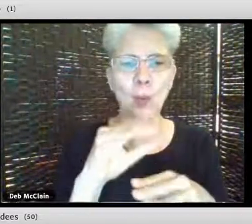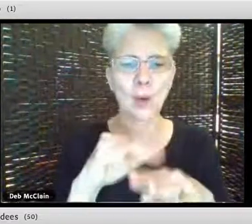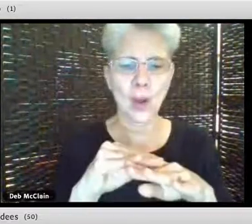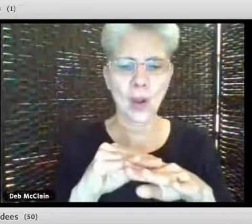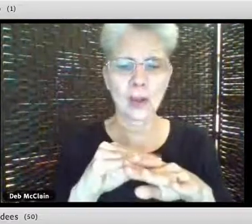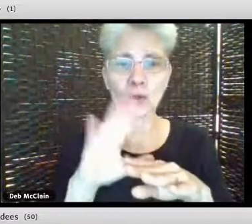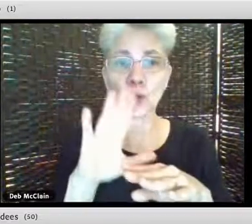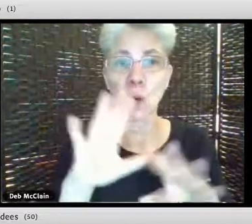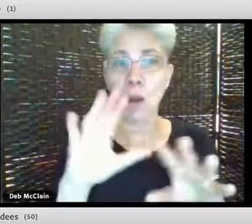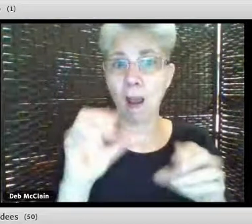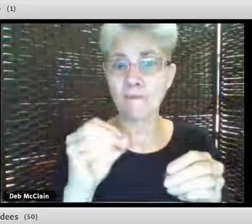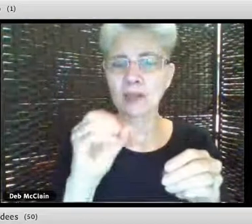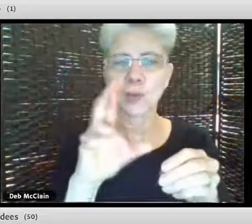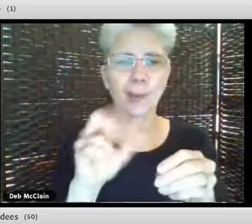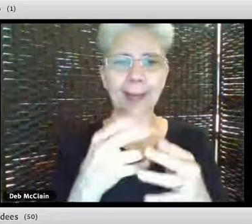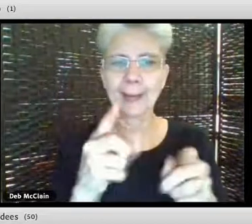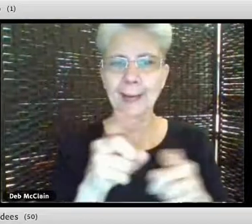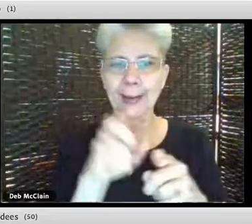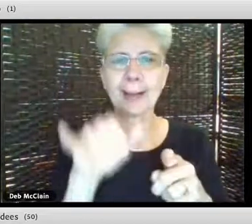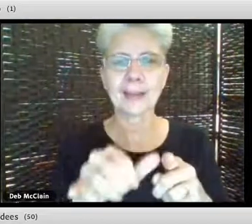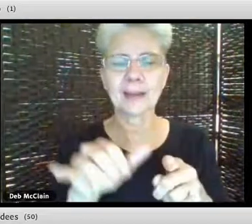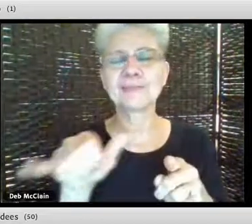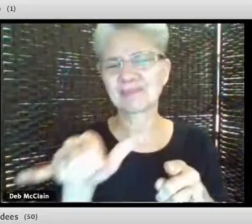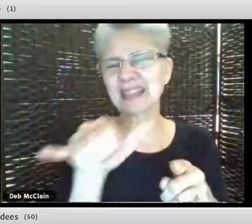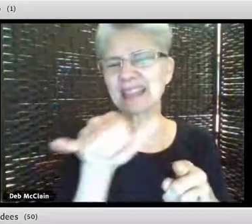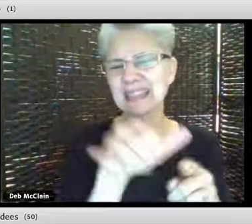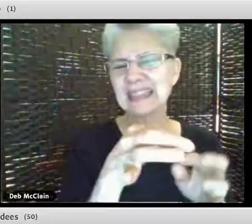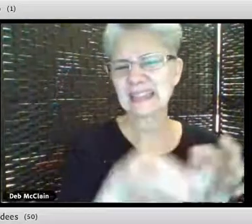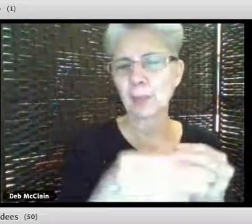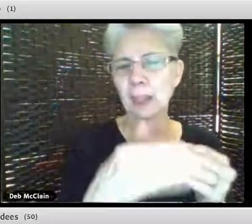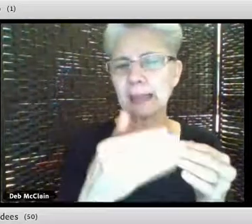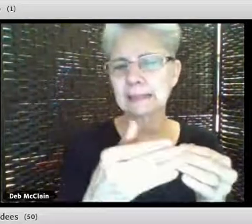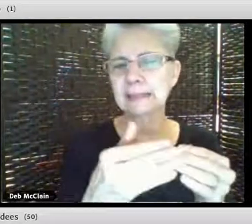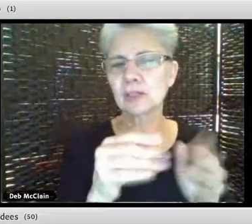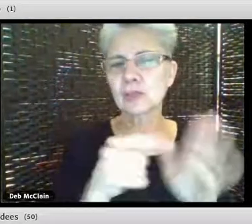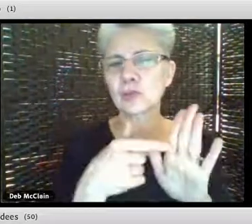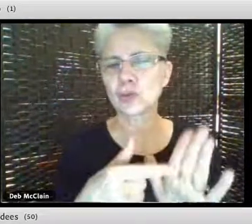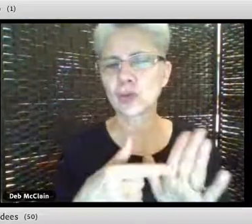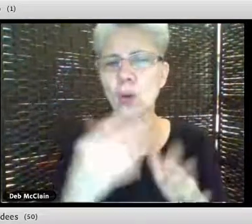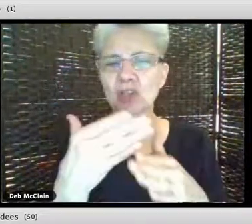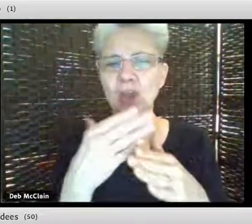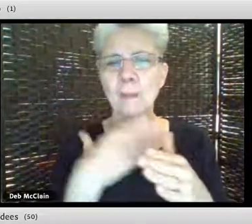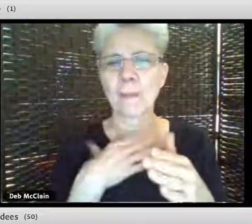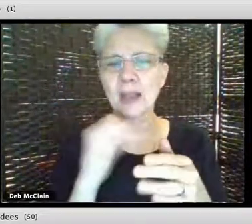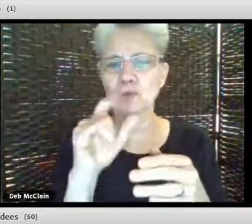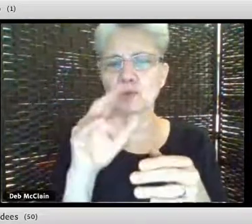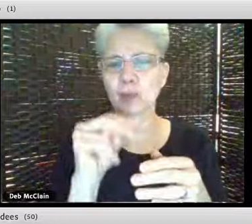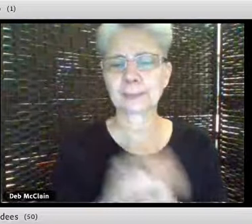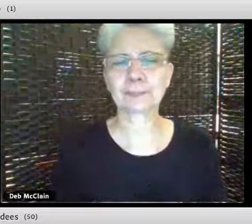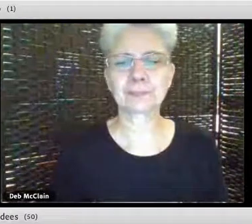I can't remember what it's called on Mac, but if you've ever used Word on your Office or anything like that,